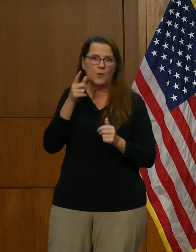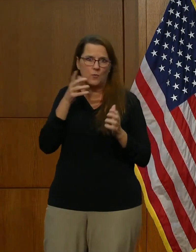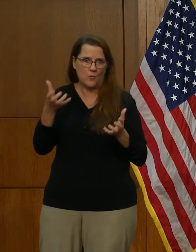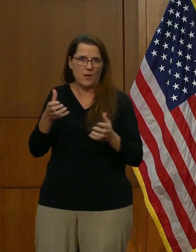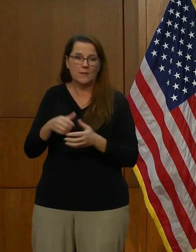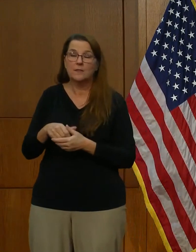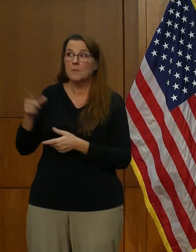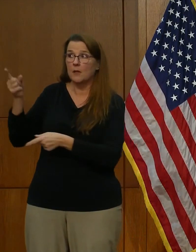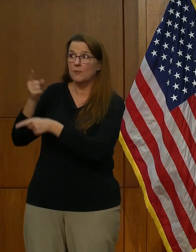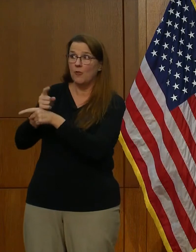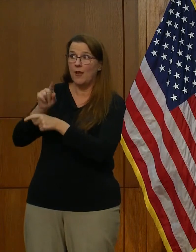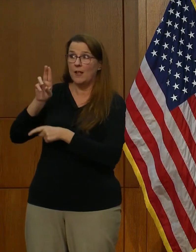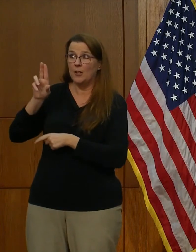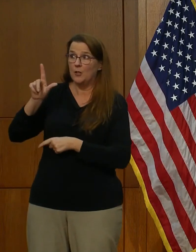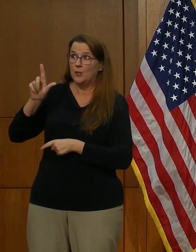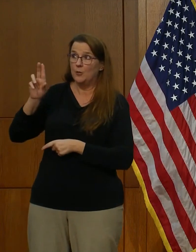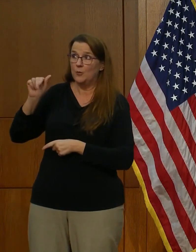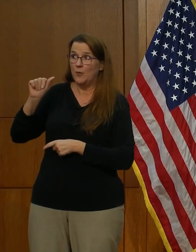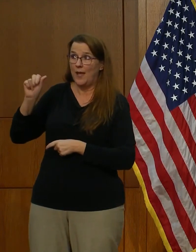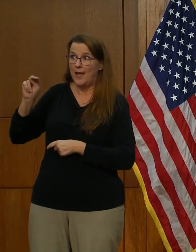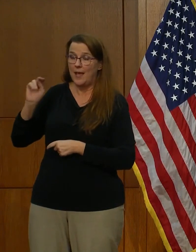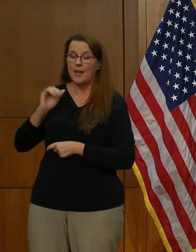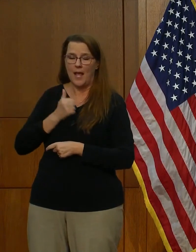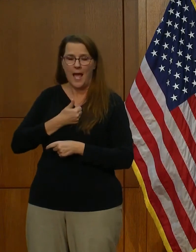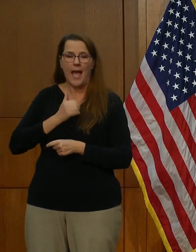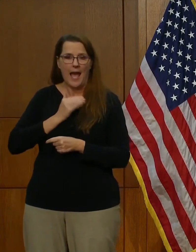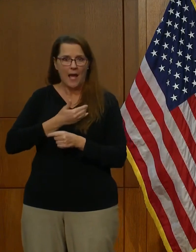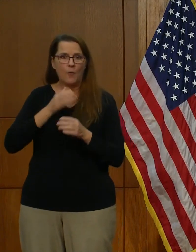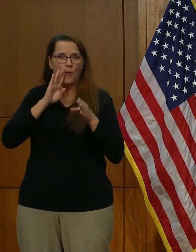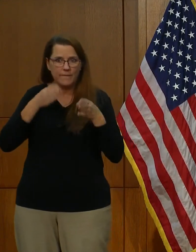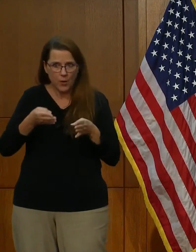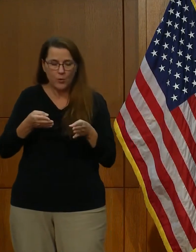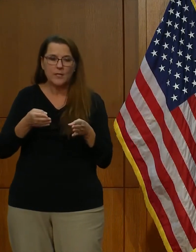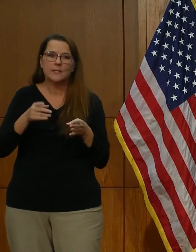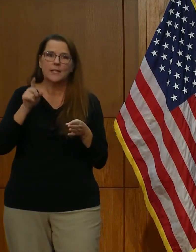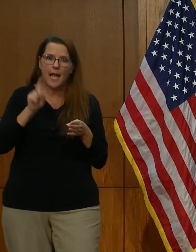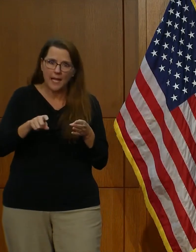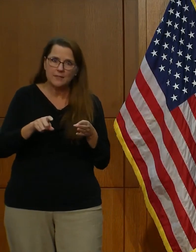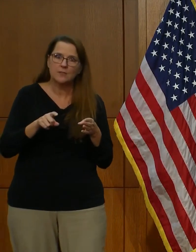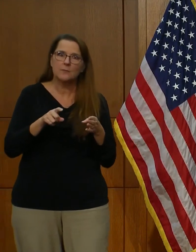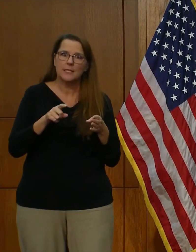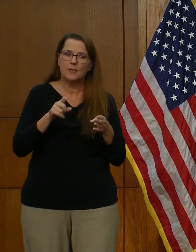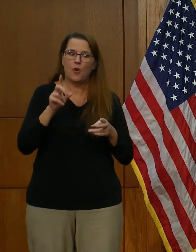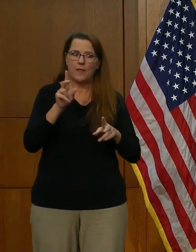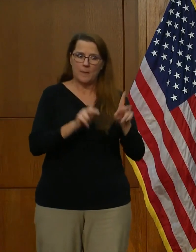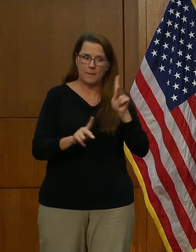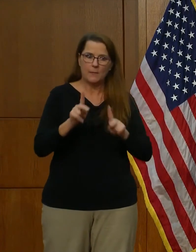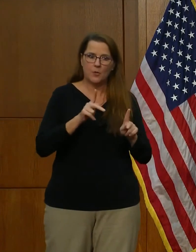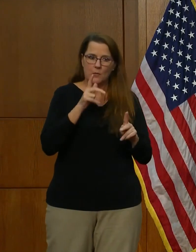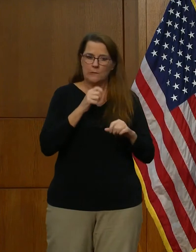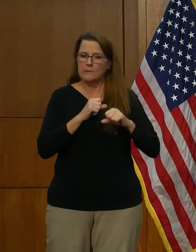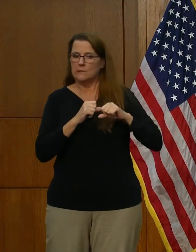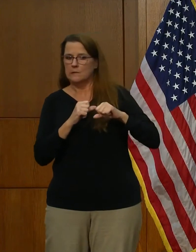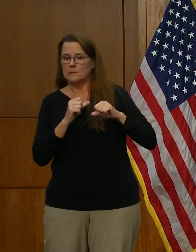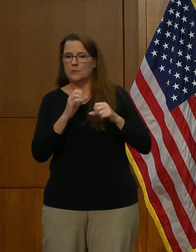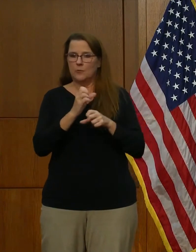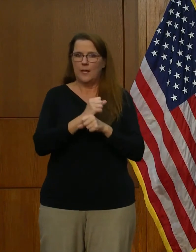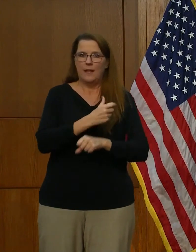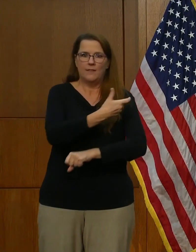EVERYBODY WHO WANTS TO GET VACCINATED. YOU'RE RIGHT, LOU IN THAT THAT DOES MEAN THAT OUR